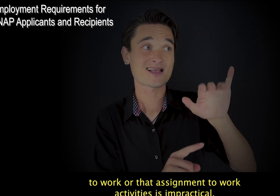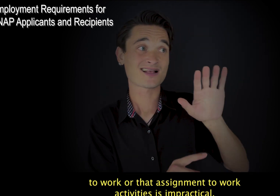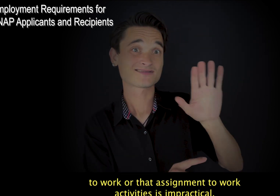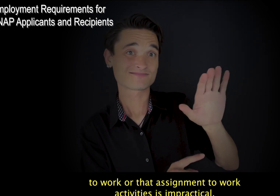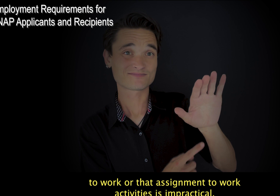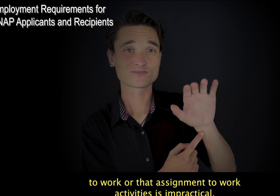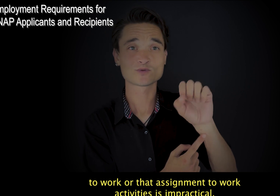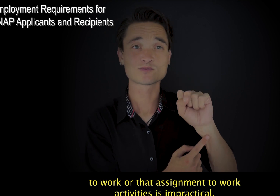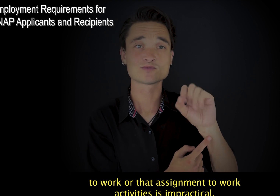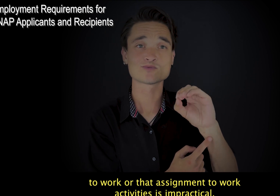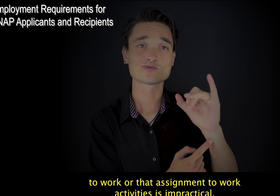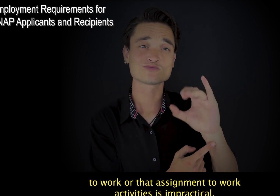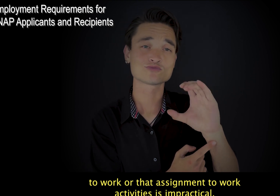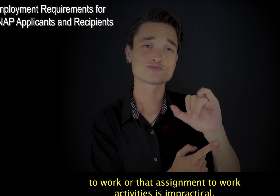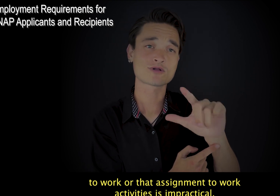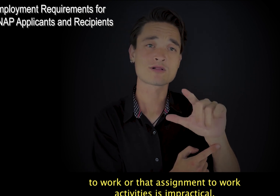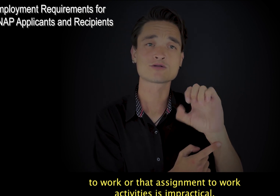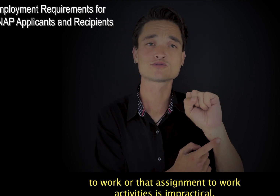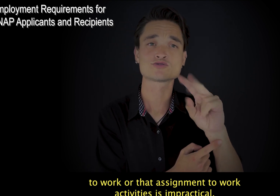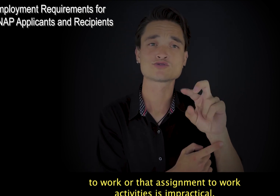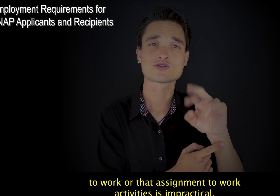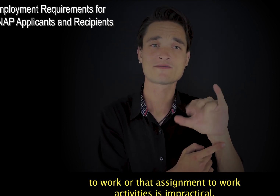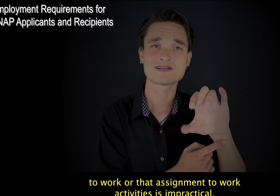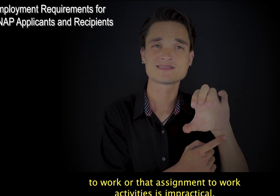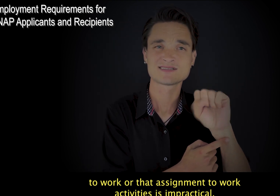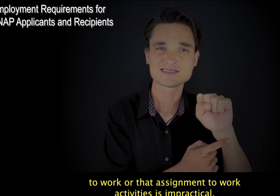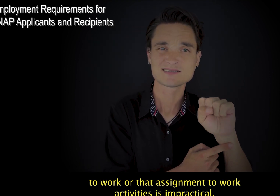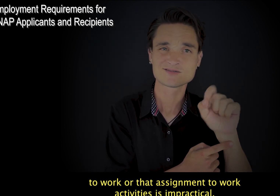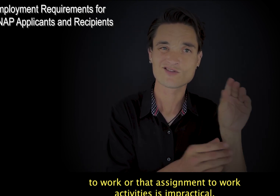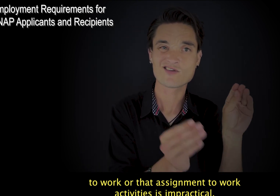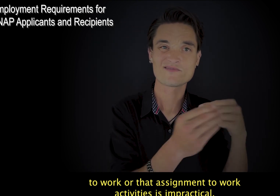to work or that assignment to work activities is impractical.